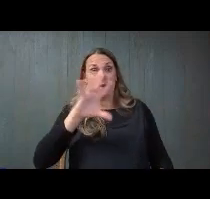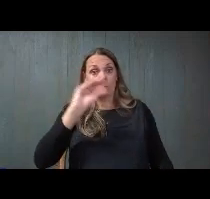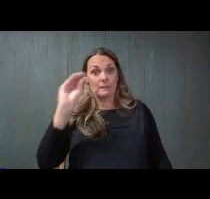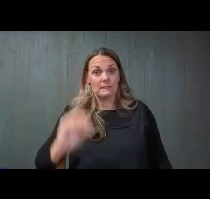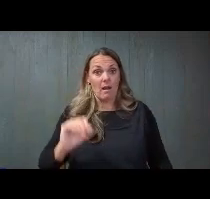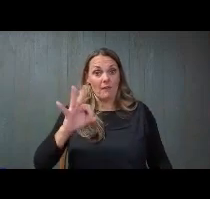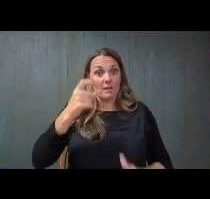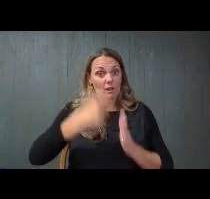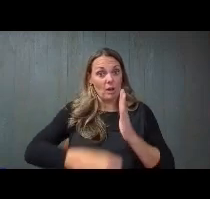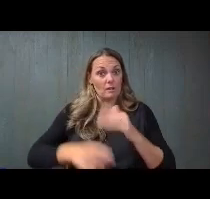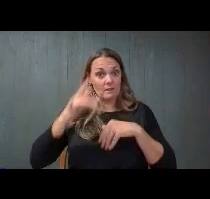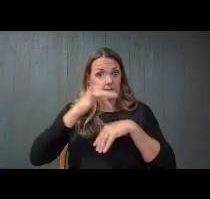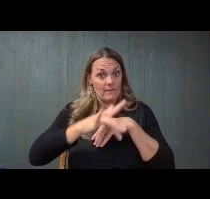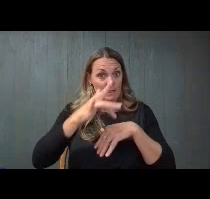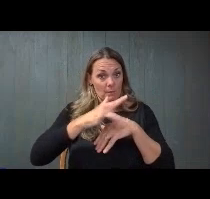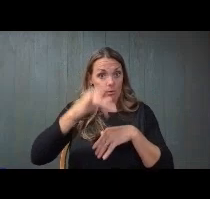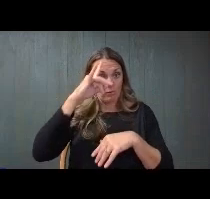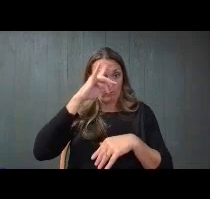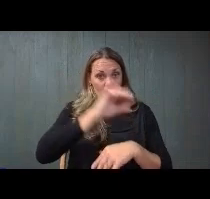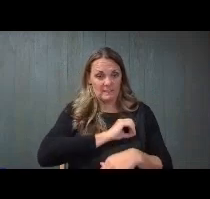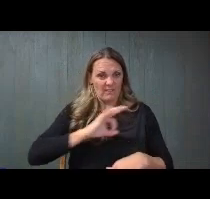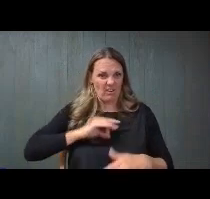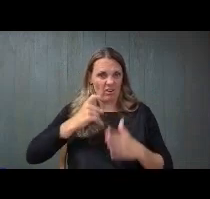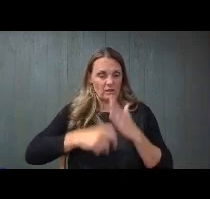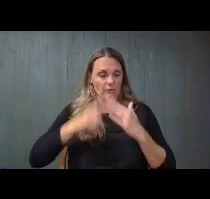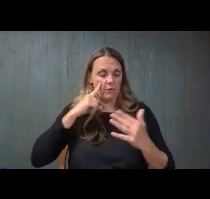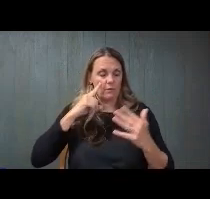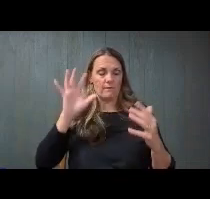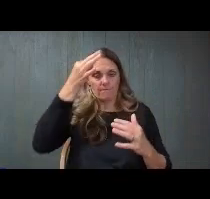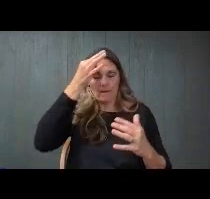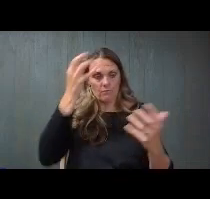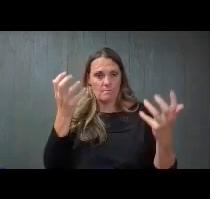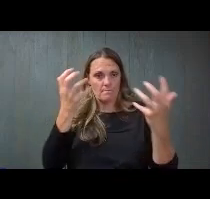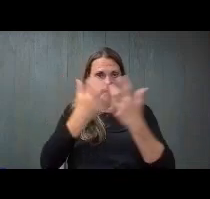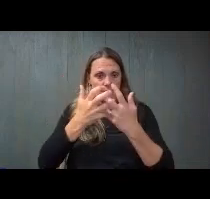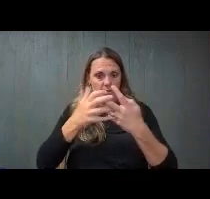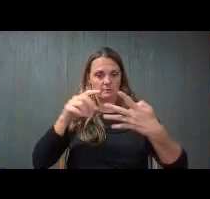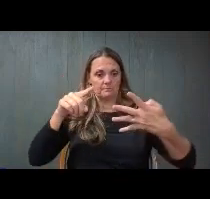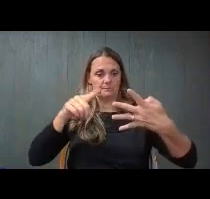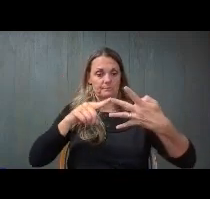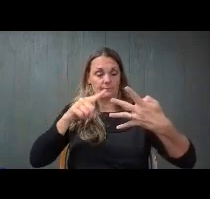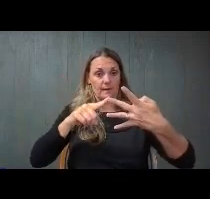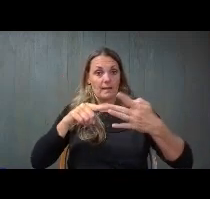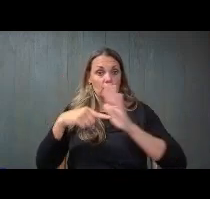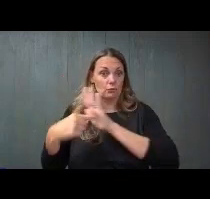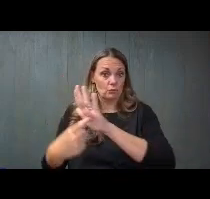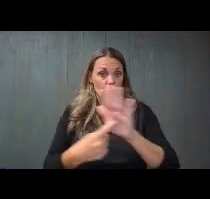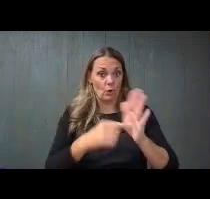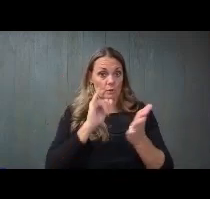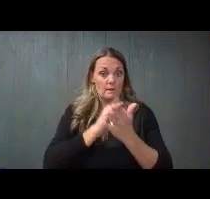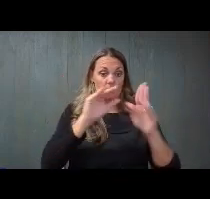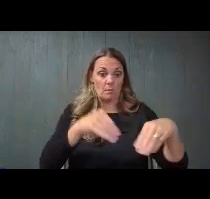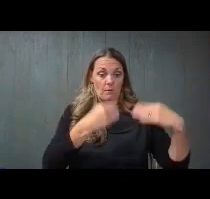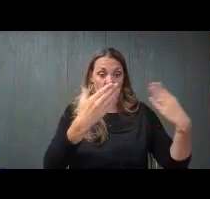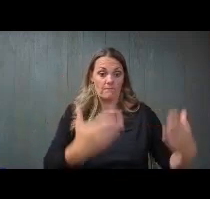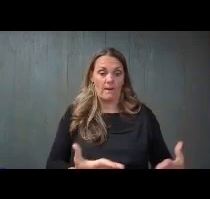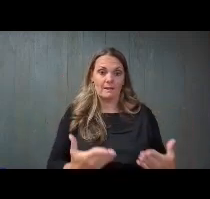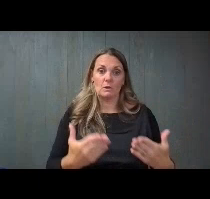are available for the federal and matched funds in year two, this shows that the provider picks up more staffing costs,